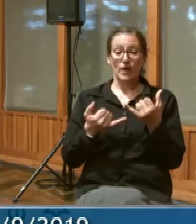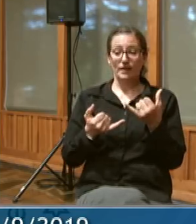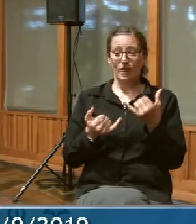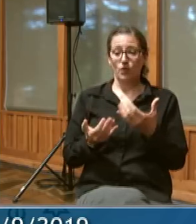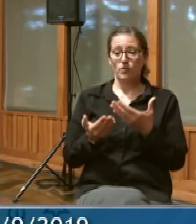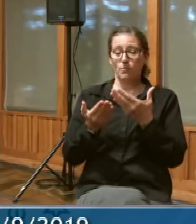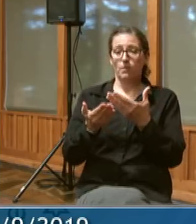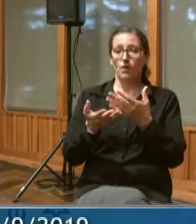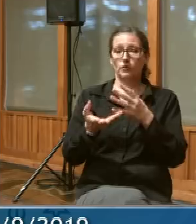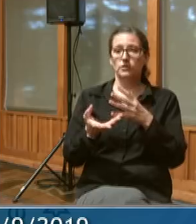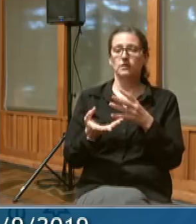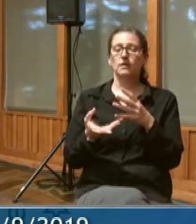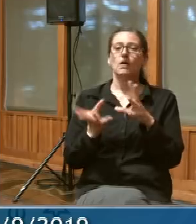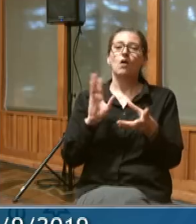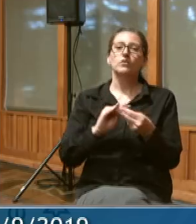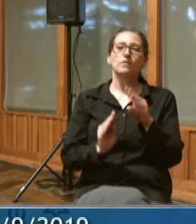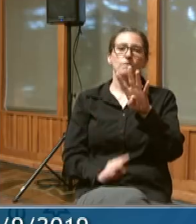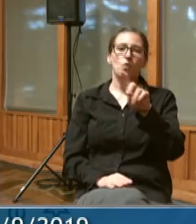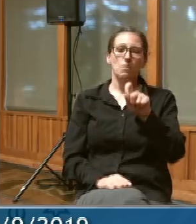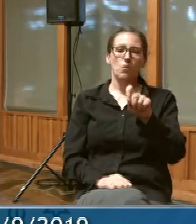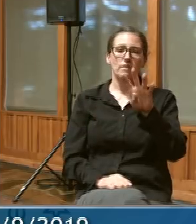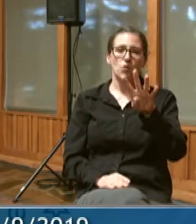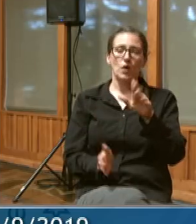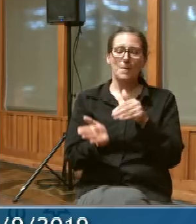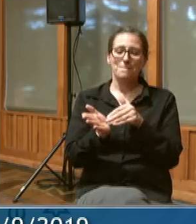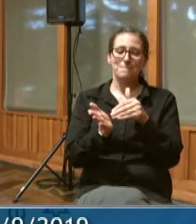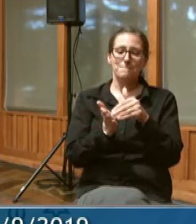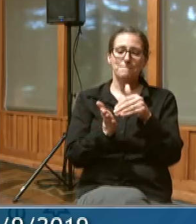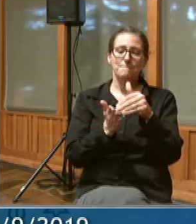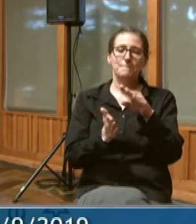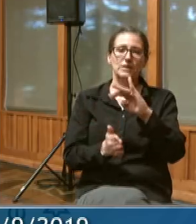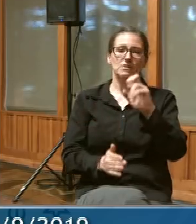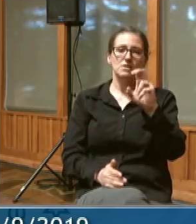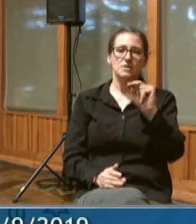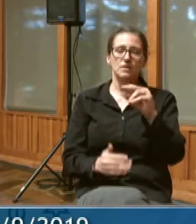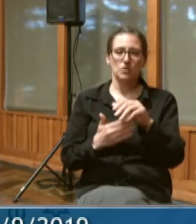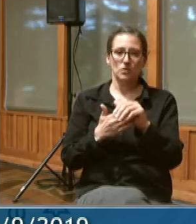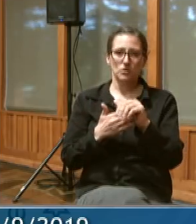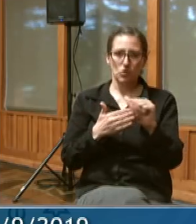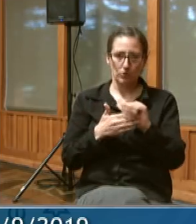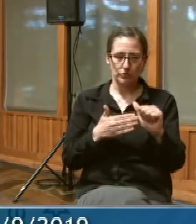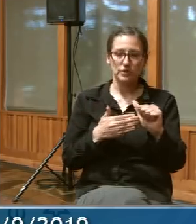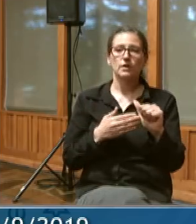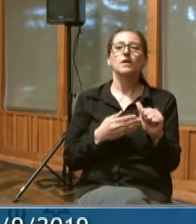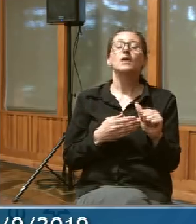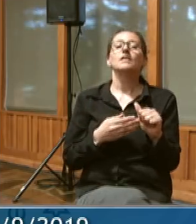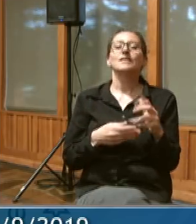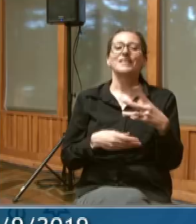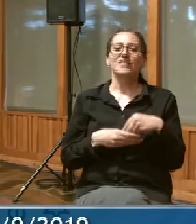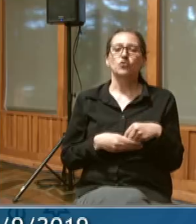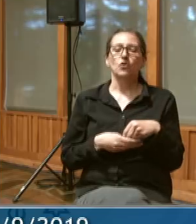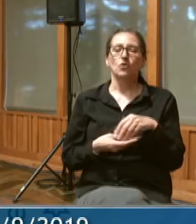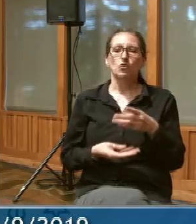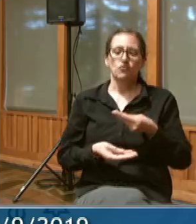OF COURSE THE ZOO WHICH WE'RE CLOSE TO NOW. RIGHT NOW THE MAYOR'S PROPOSED BUDGET TOTALS